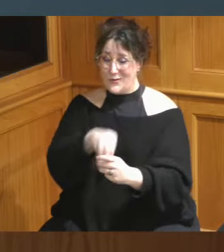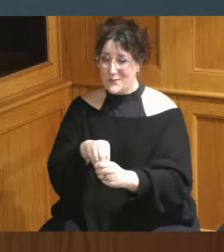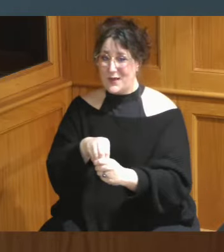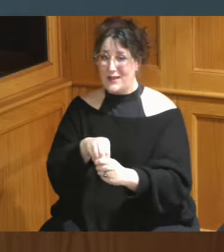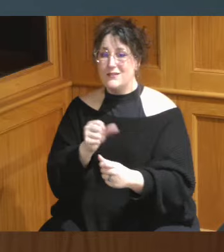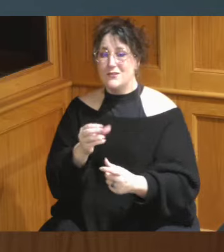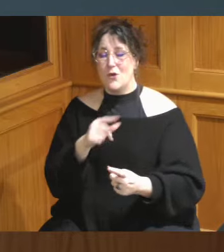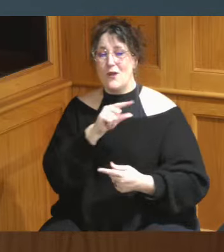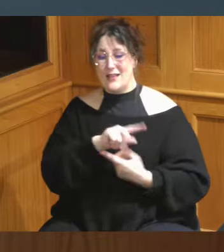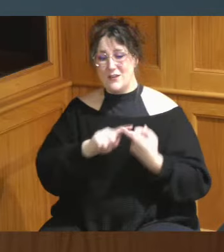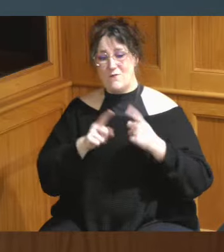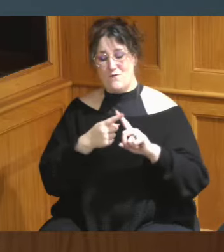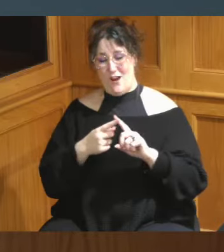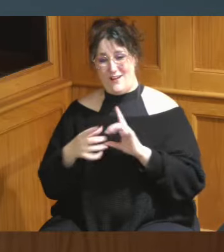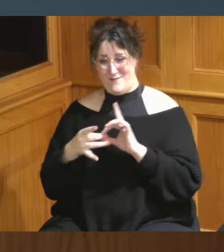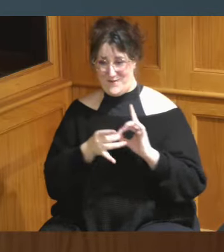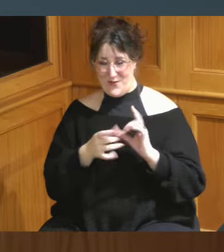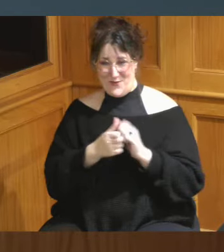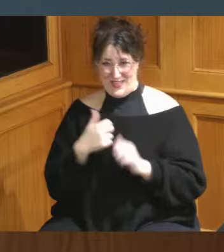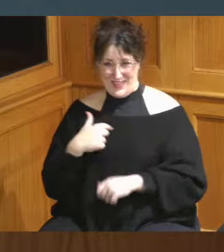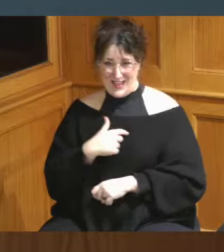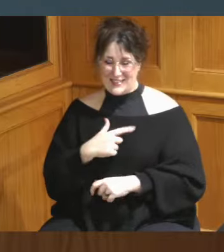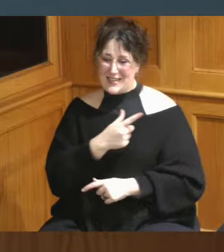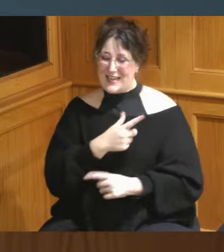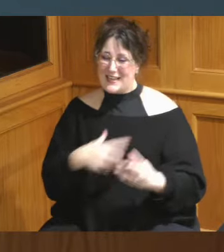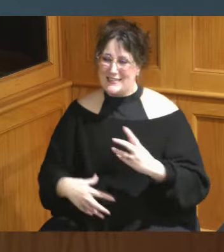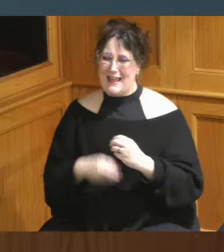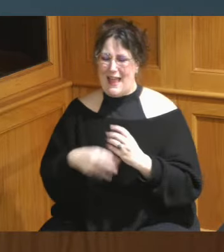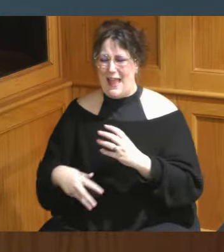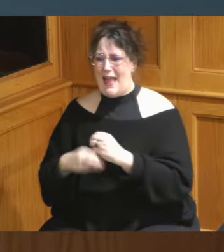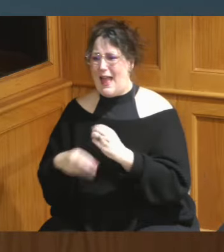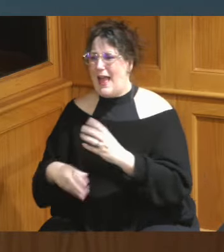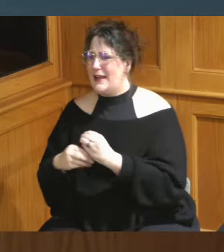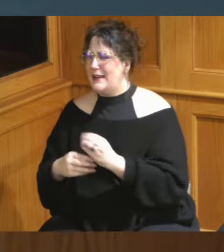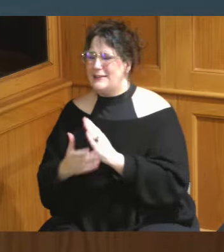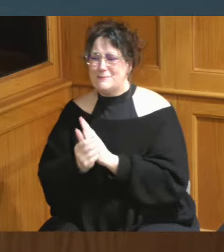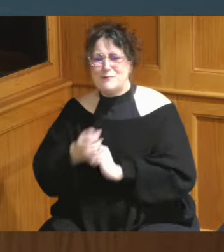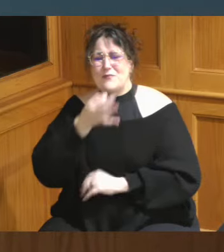so he is a friend of the coalition and has added so much to the work particularly for those that